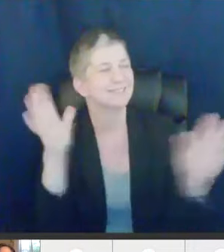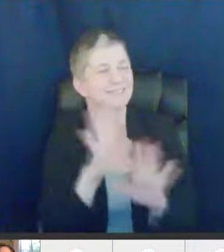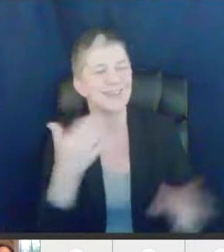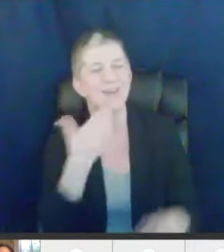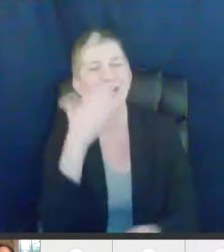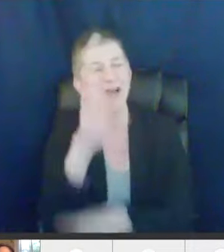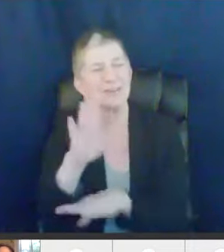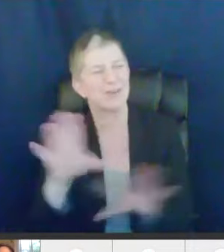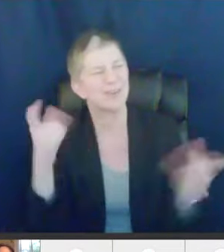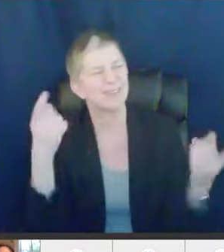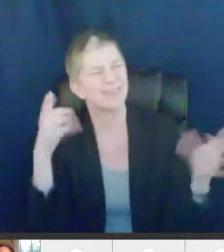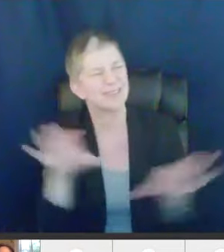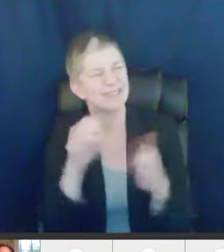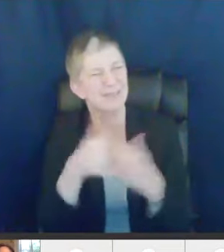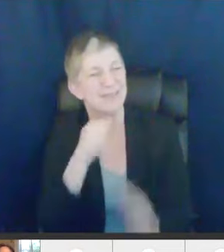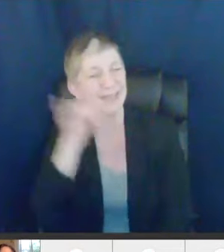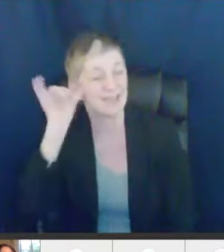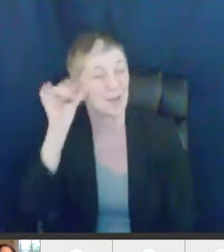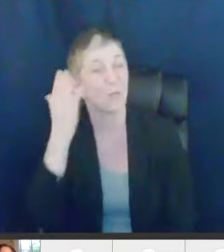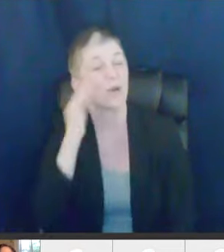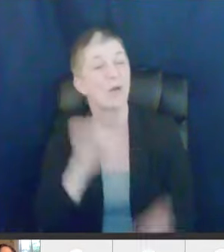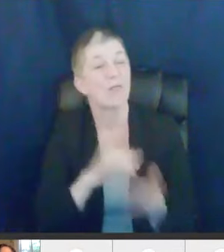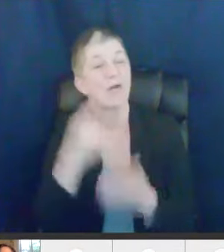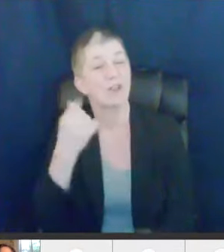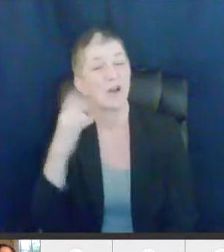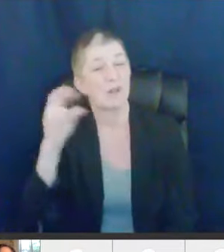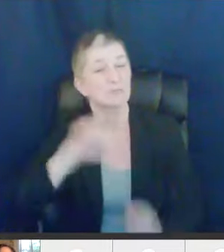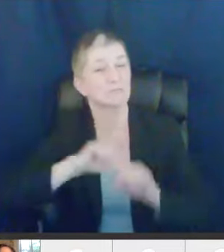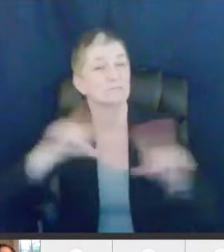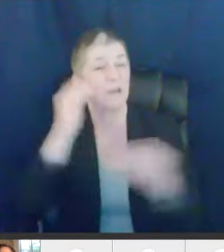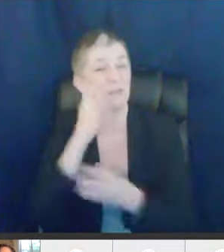the governor did release information on when counties go to yellow having to do